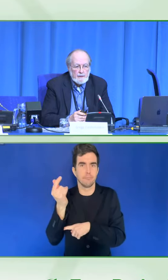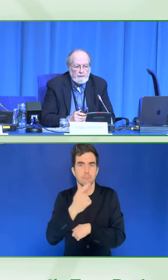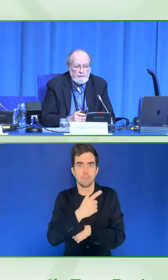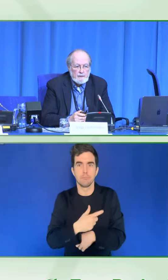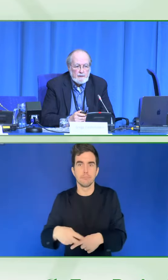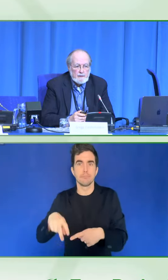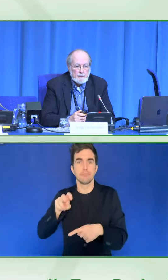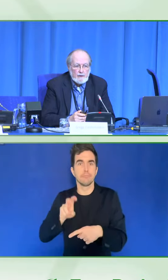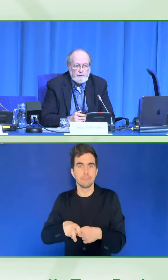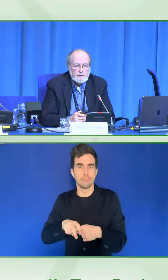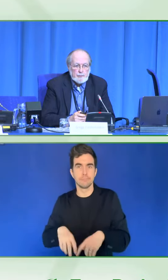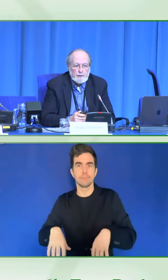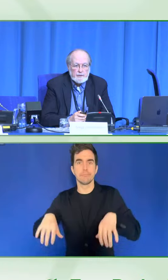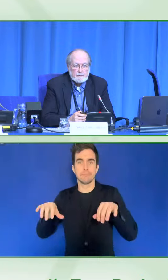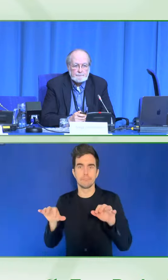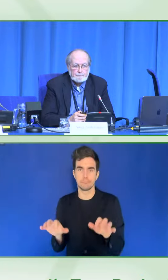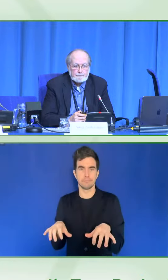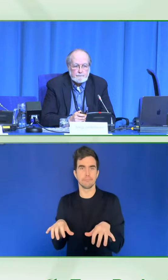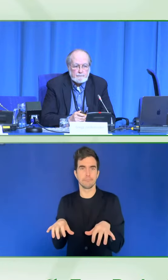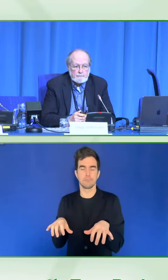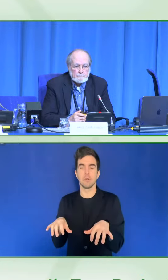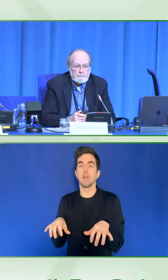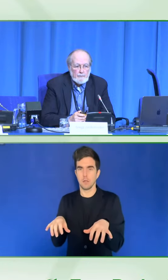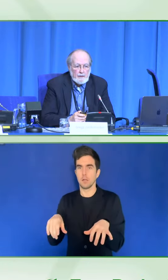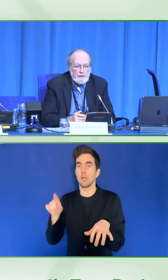systems.